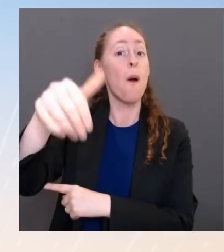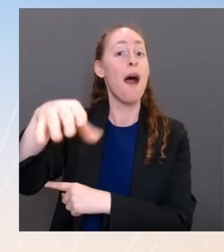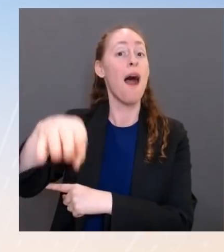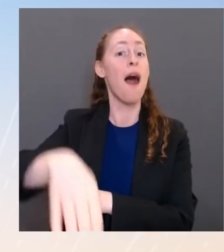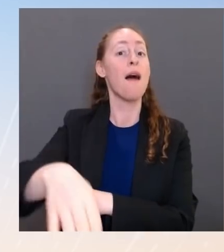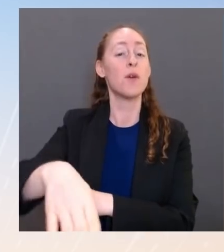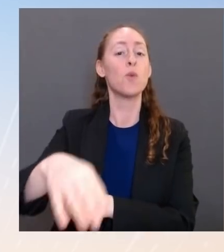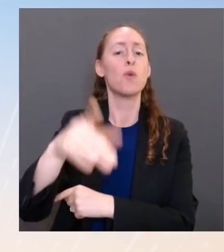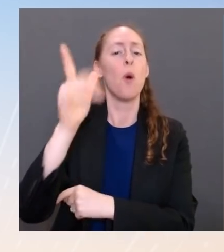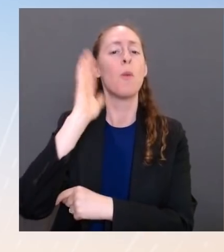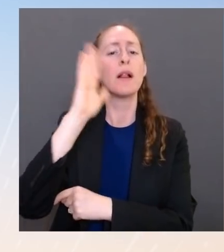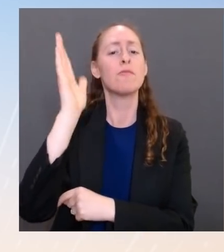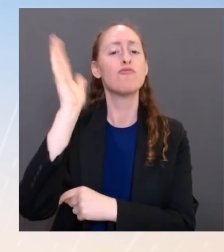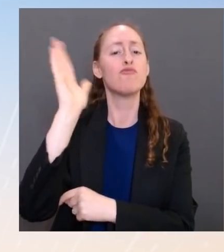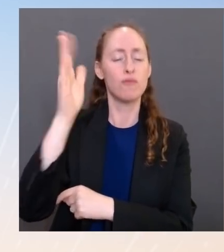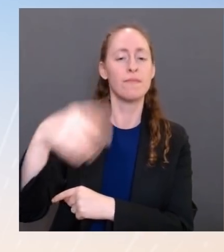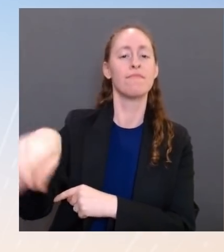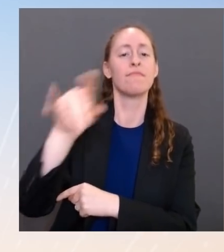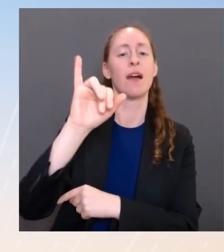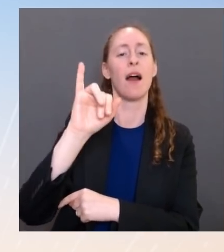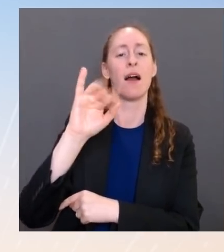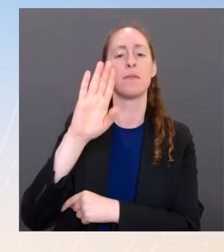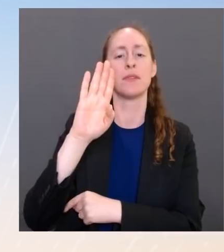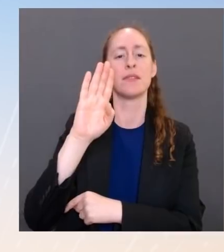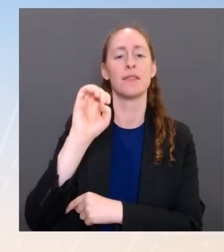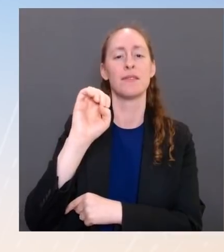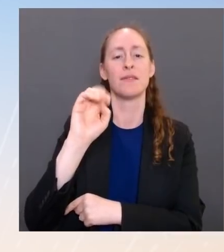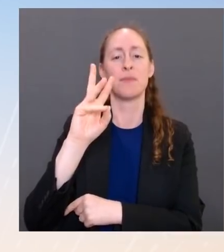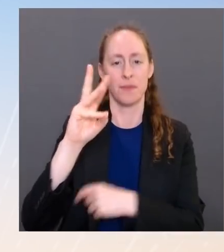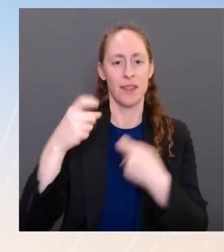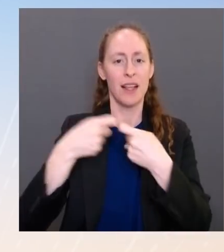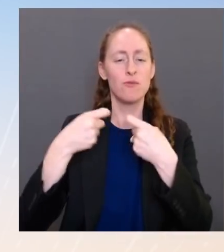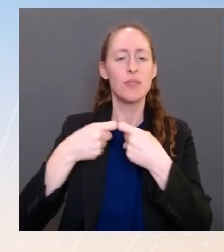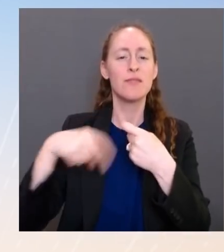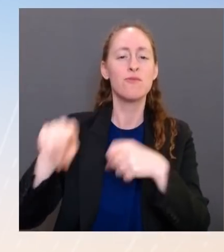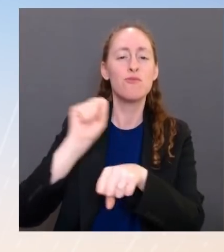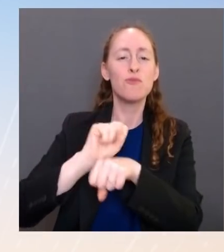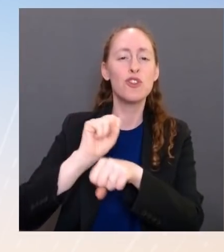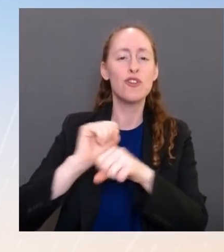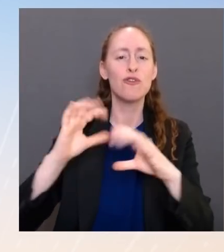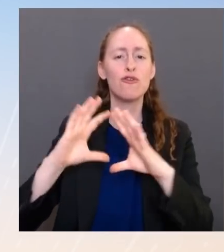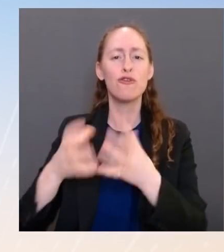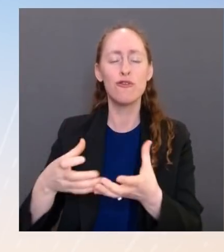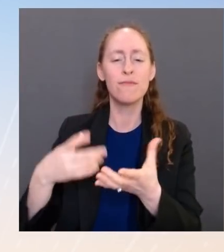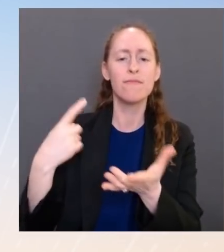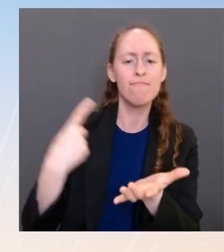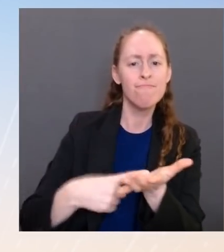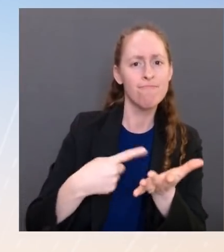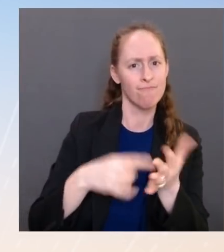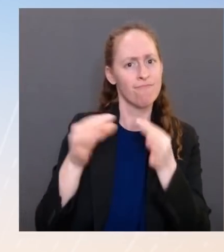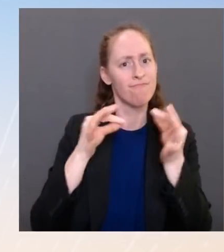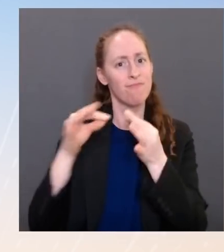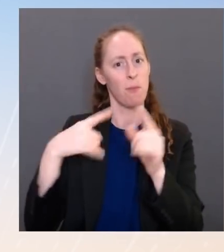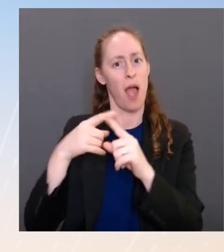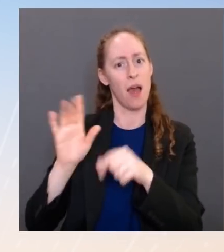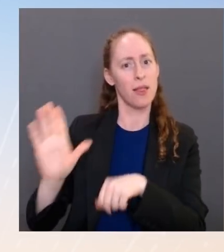in the infrastructure and energy industries. I also wanted to note for all of you that this afternoon, soon, in the next couple of hours,